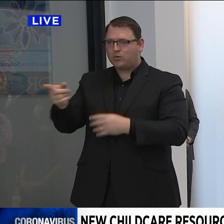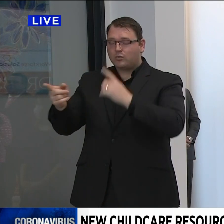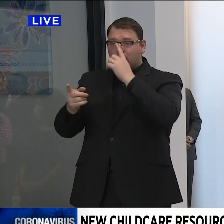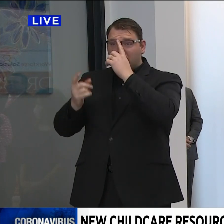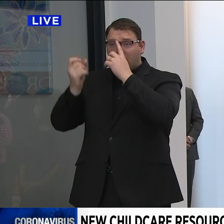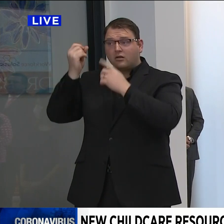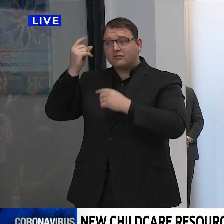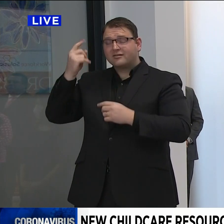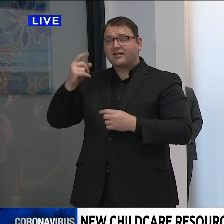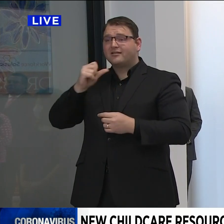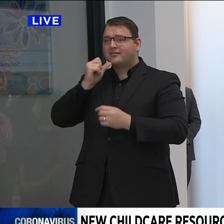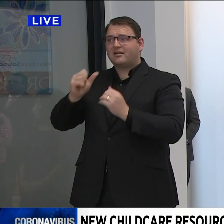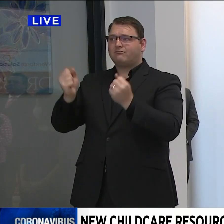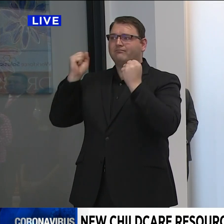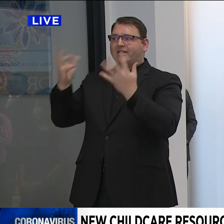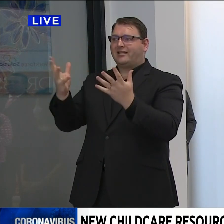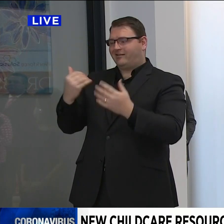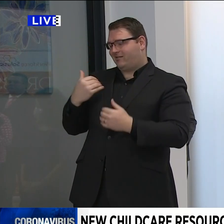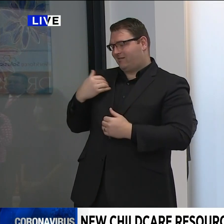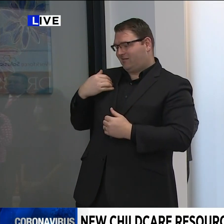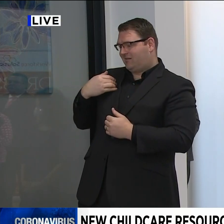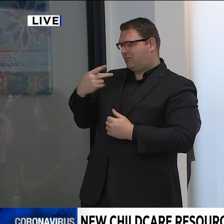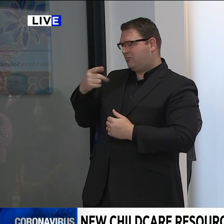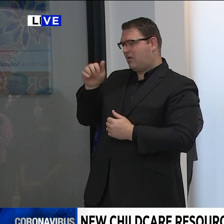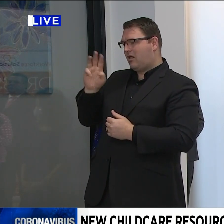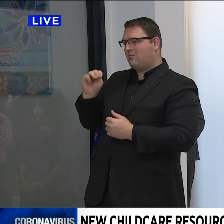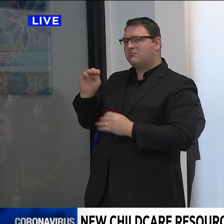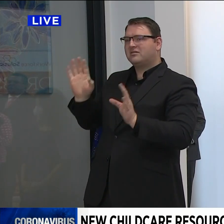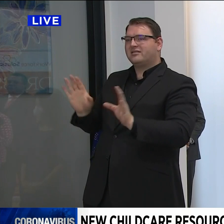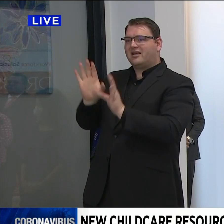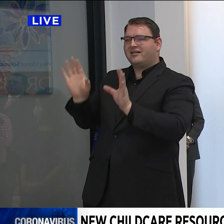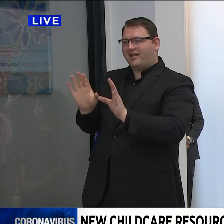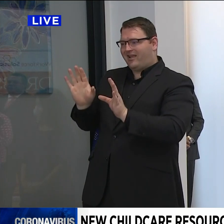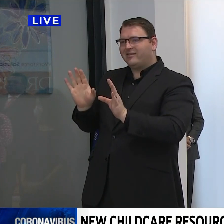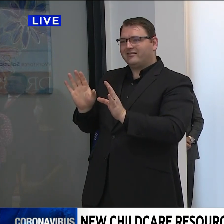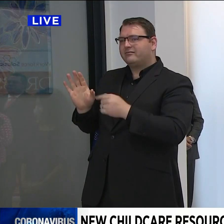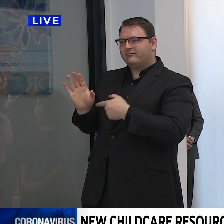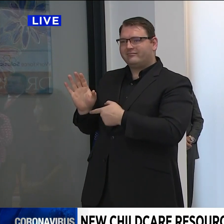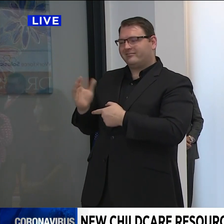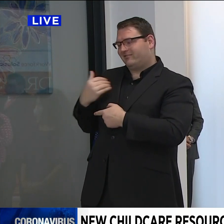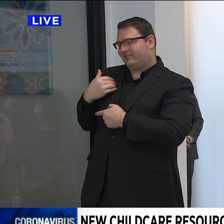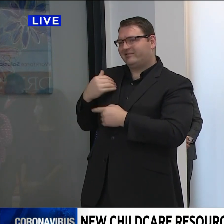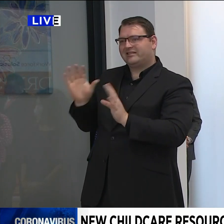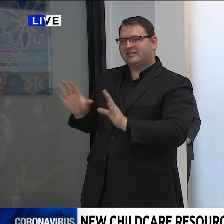to those of you staying home, I want to say thank you again in want to say thank you again in those of you those of you that are not in really it’s not that are not in really it’s not it’s not too many, but there